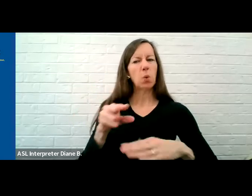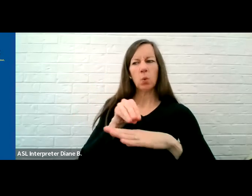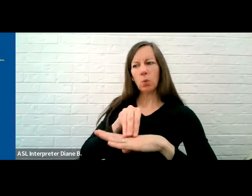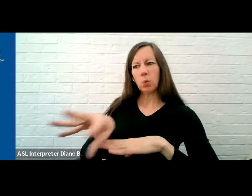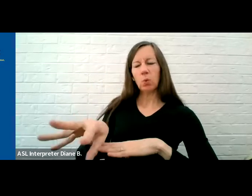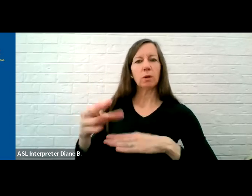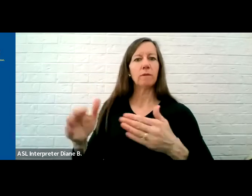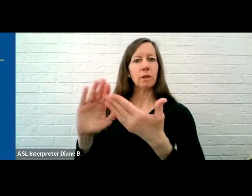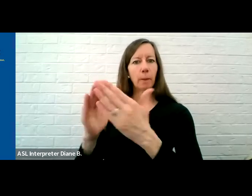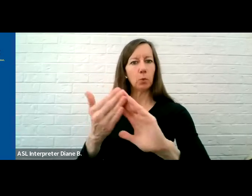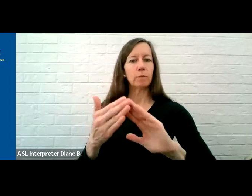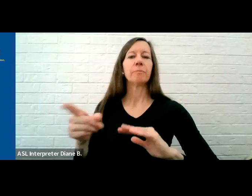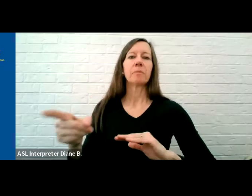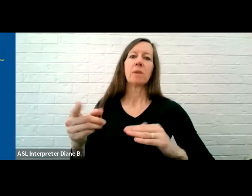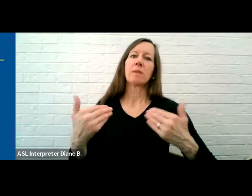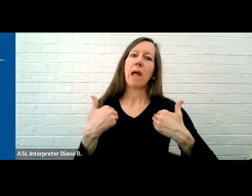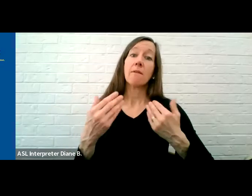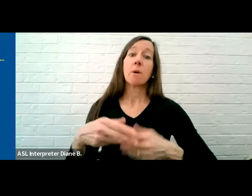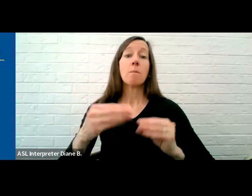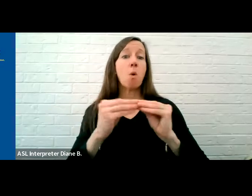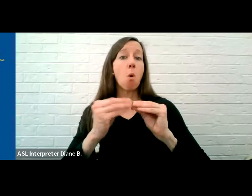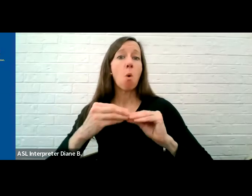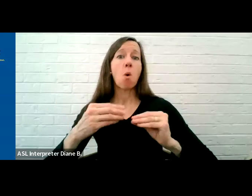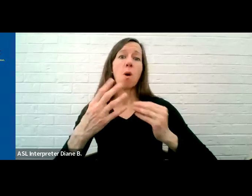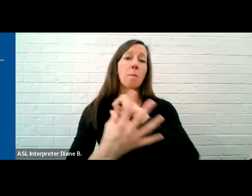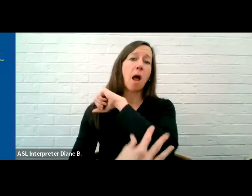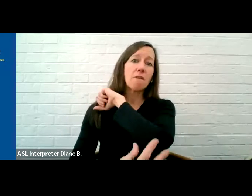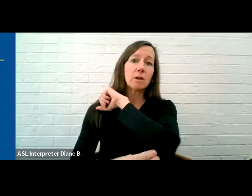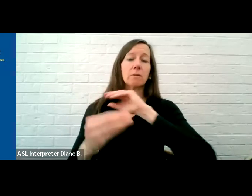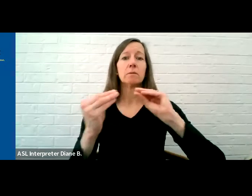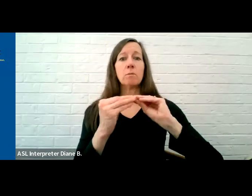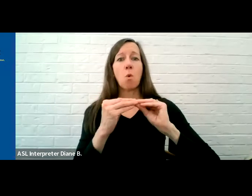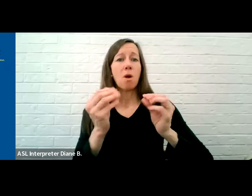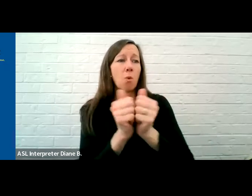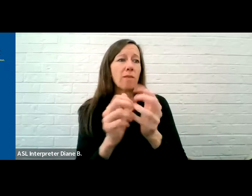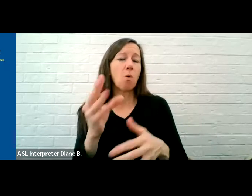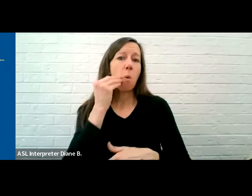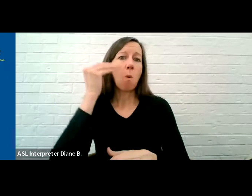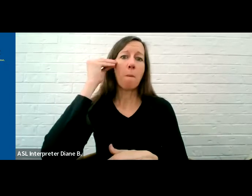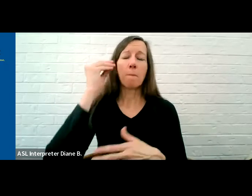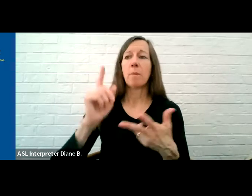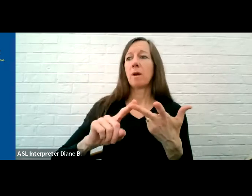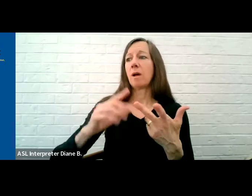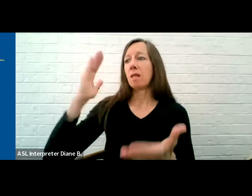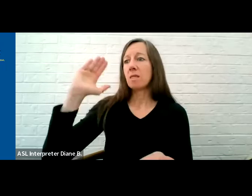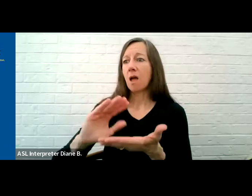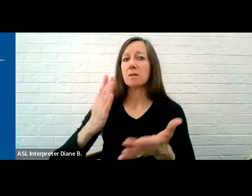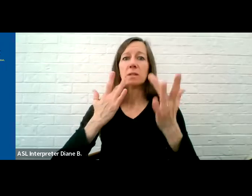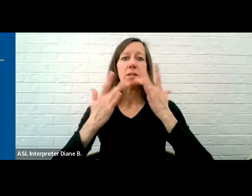of poverty and homelessness, lower rates of employment and educational attainment, and poor. Our health outcomes.